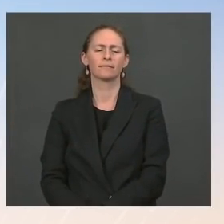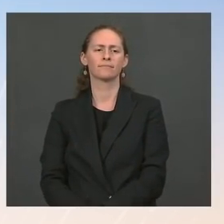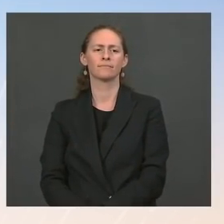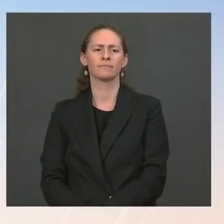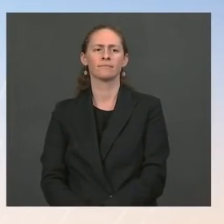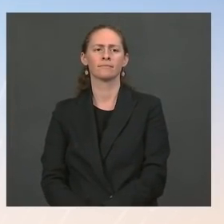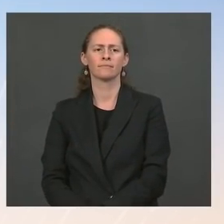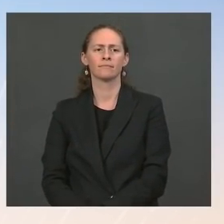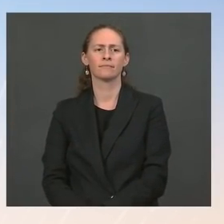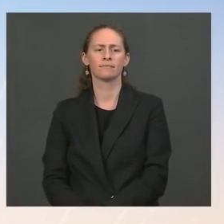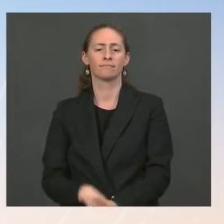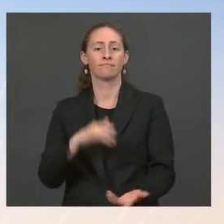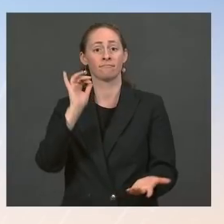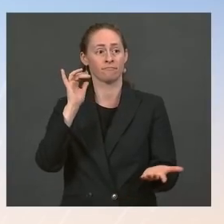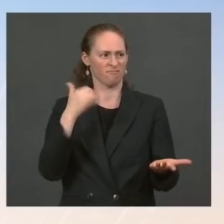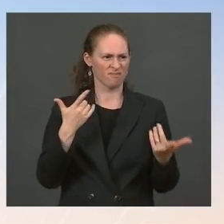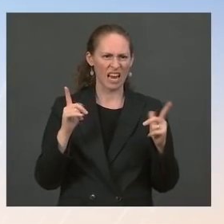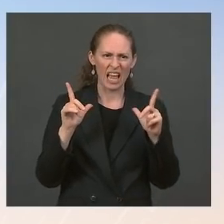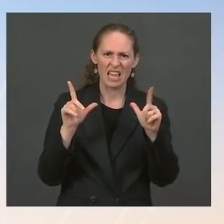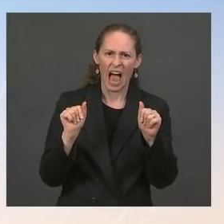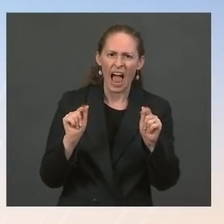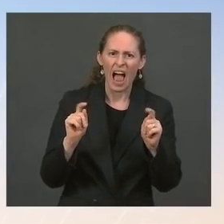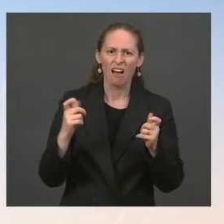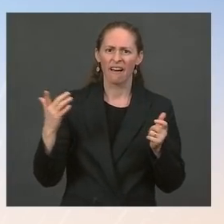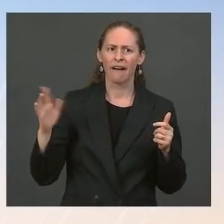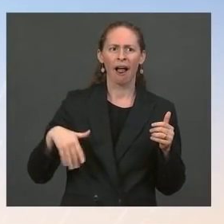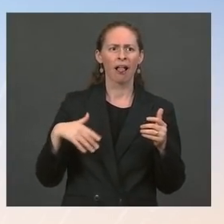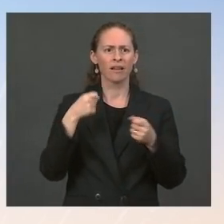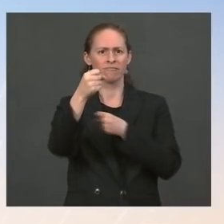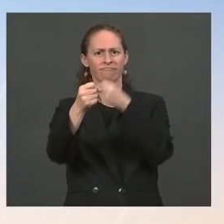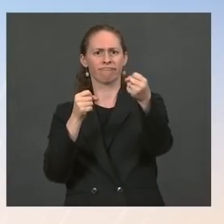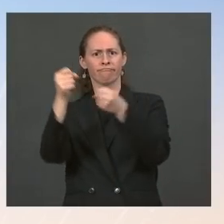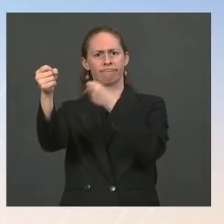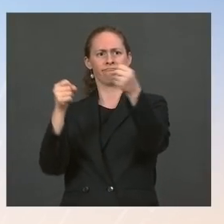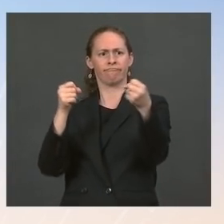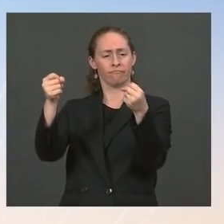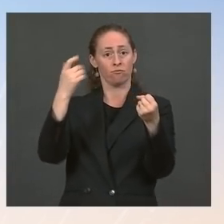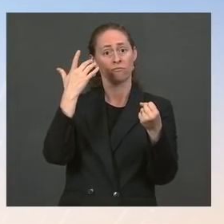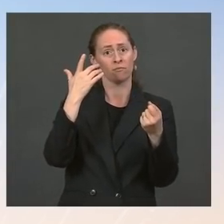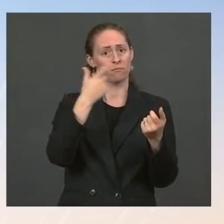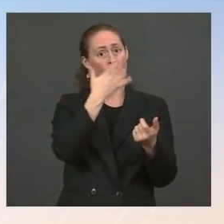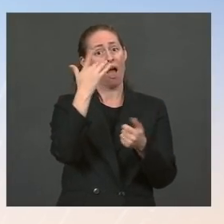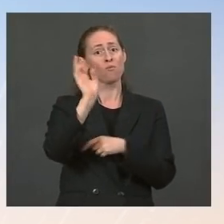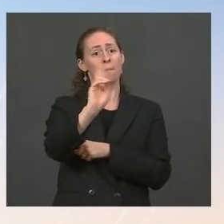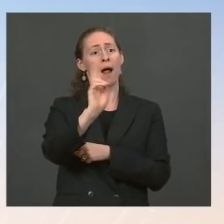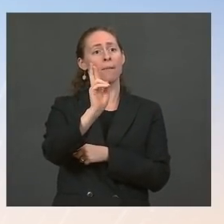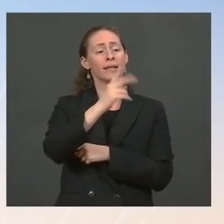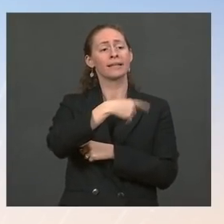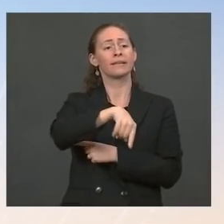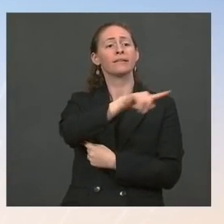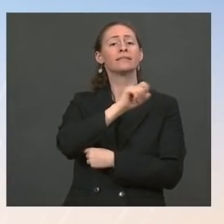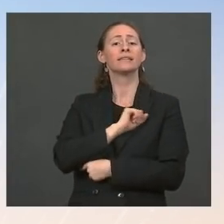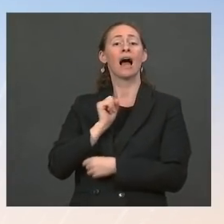holds on qualified individuals from Republicans in the Senate. What is also true, if you look historically --